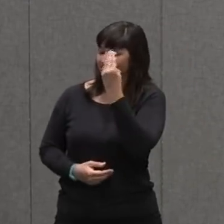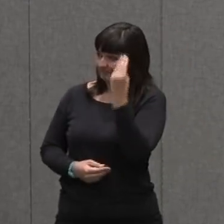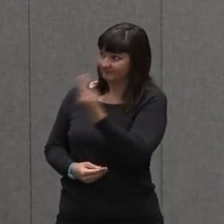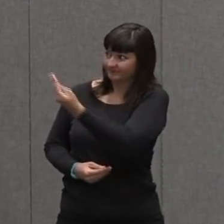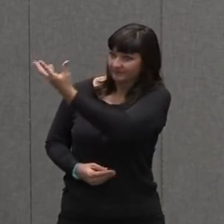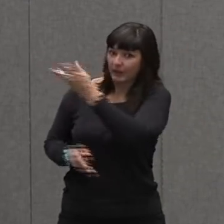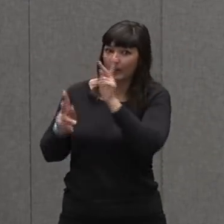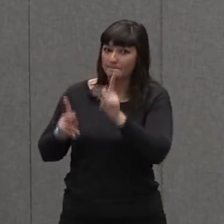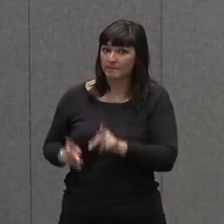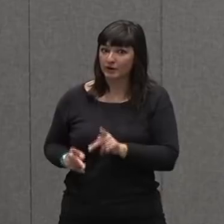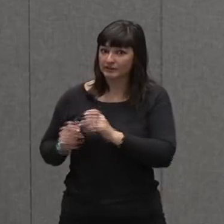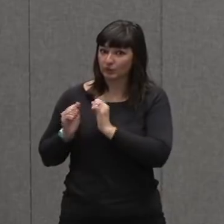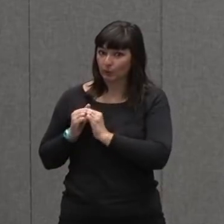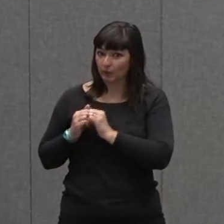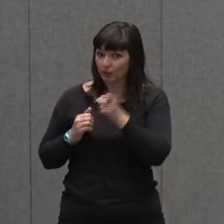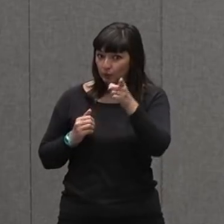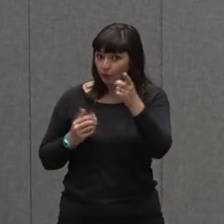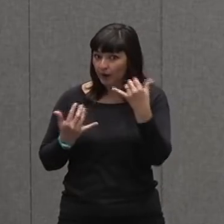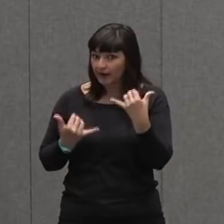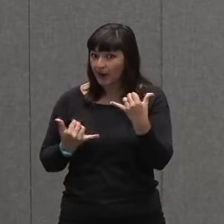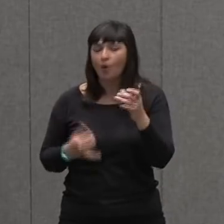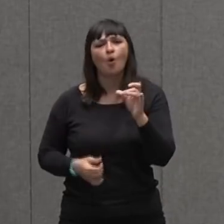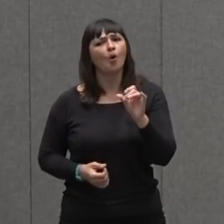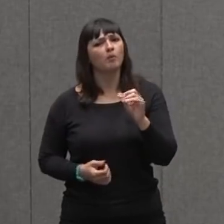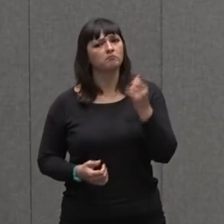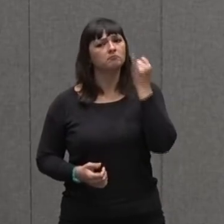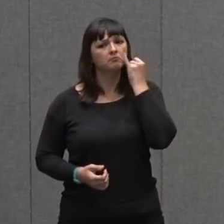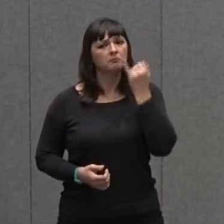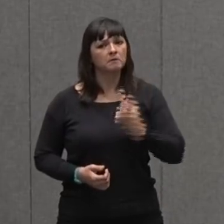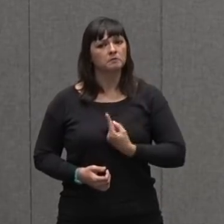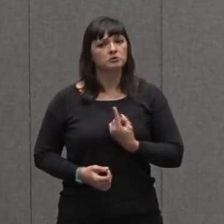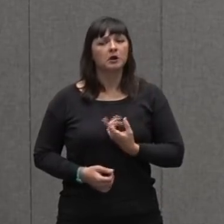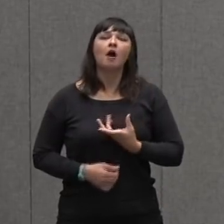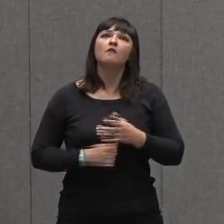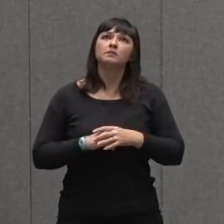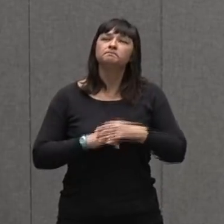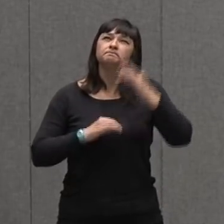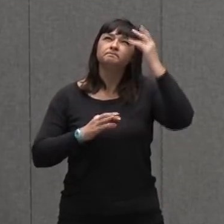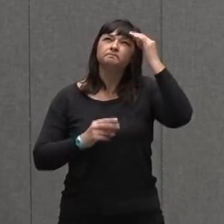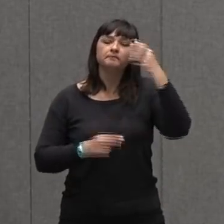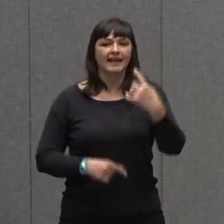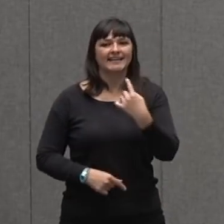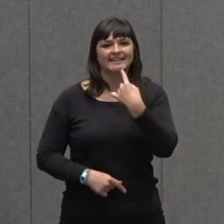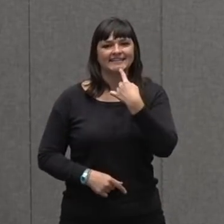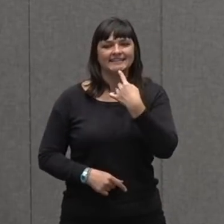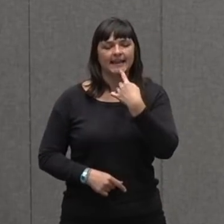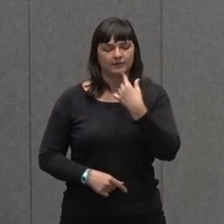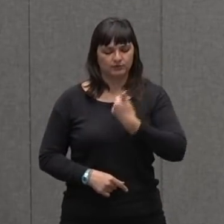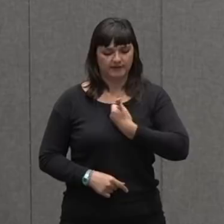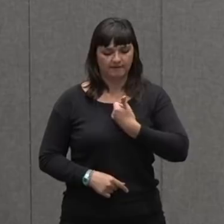or say it out loud to yourself. And write it down. Then I'll write my creative sentence while you do that.